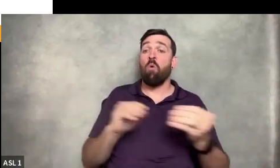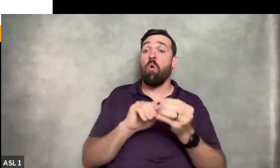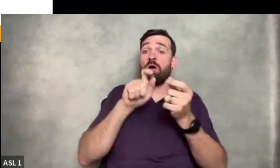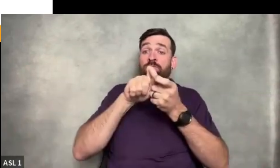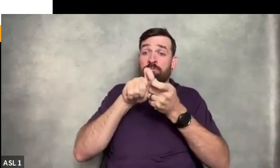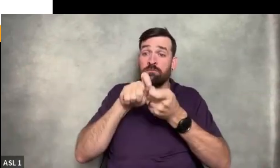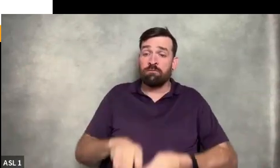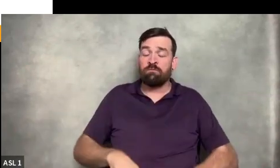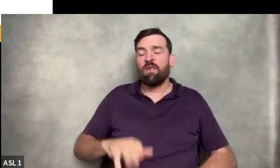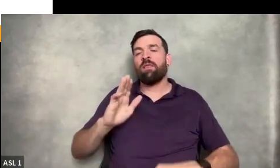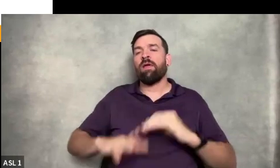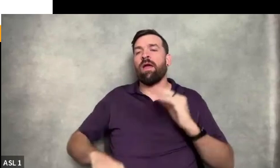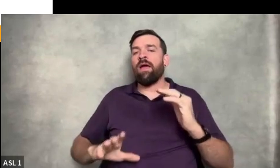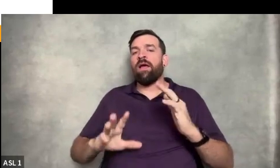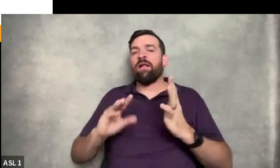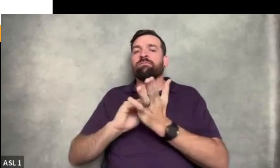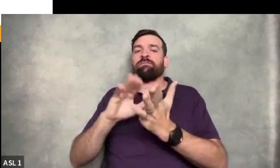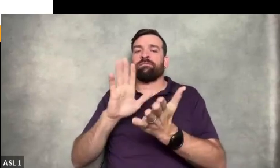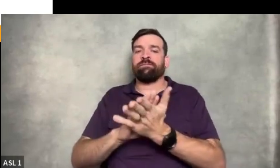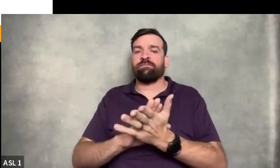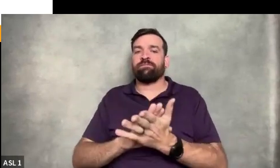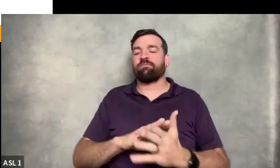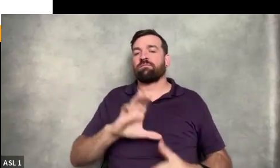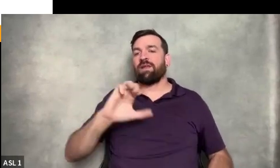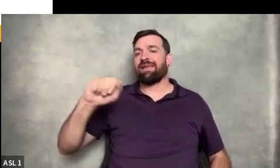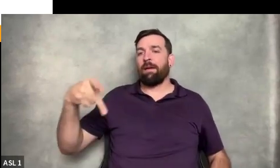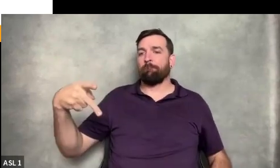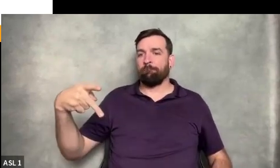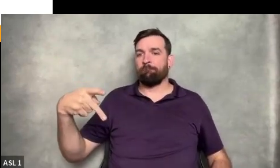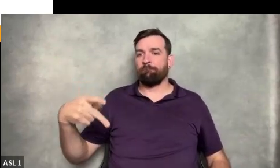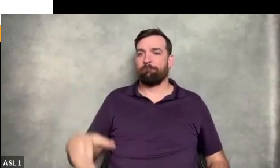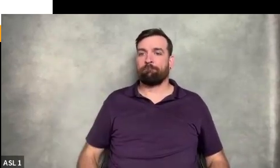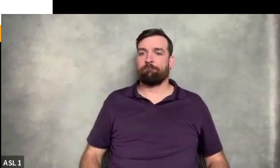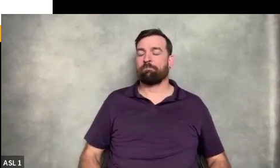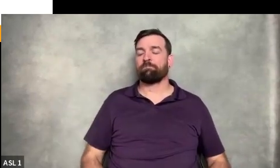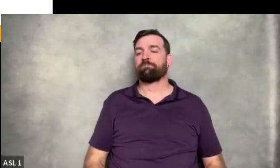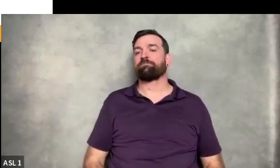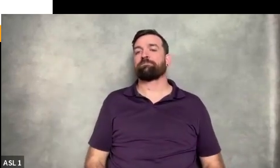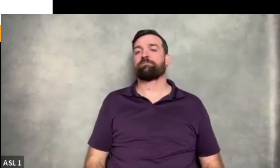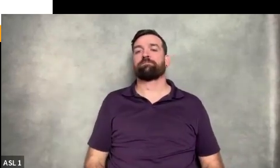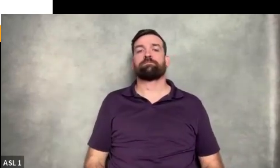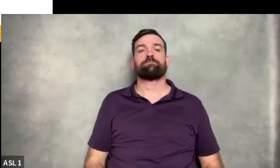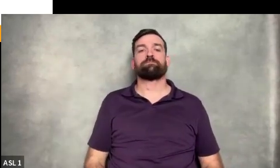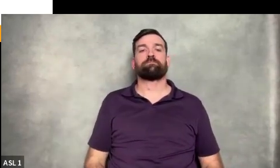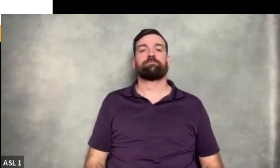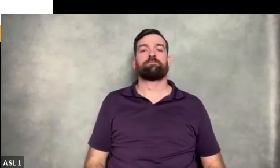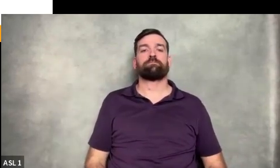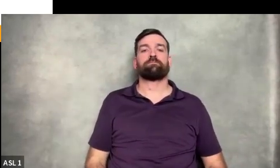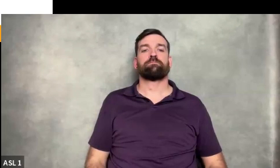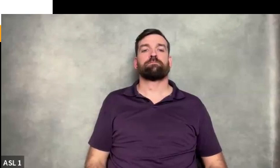what needs to be disclosed to us here in this in this corrective action plan template. Now again,